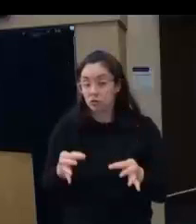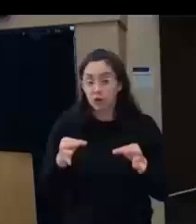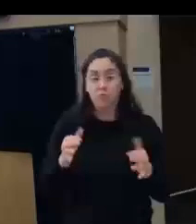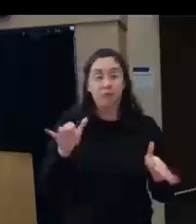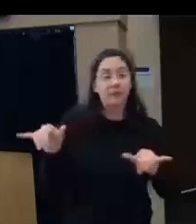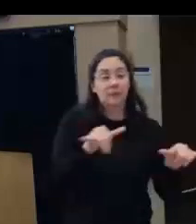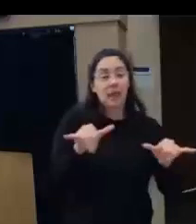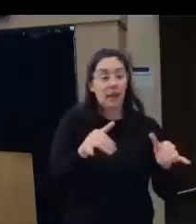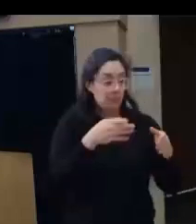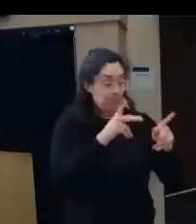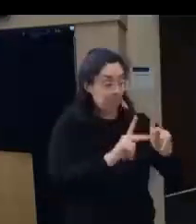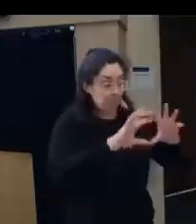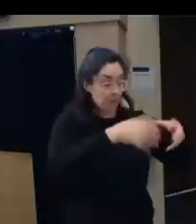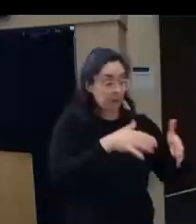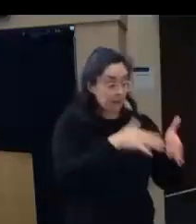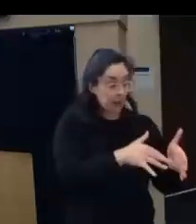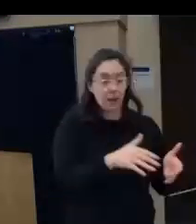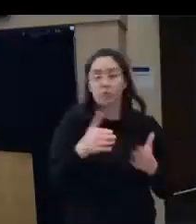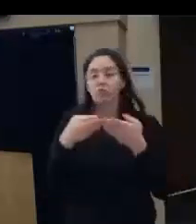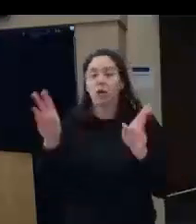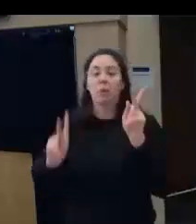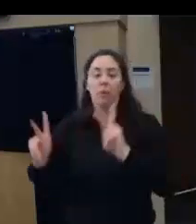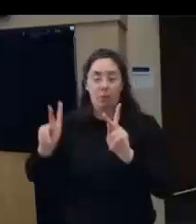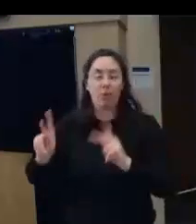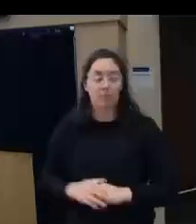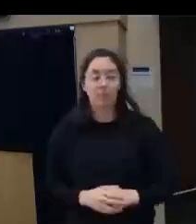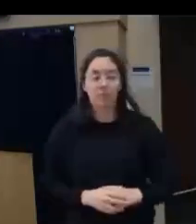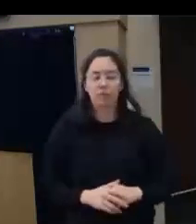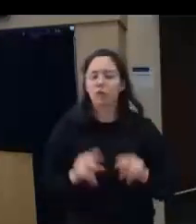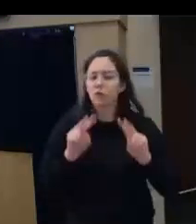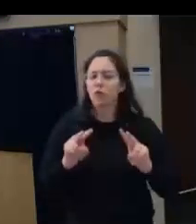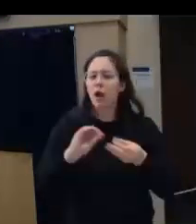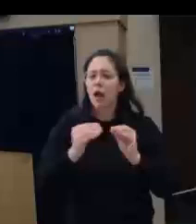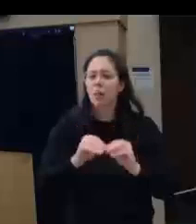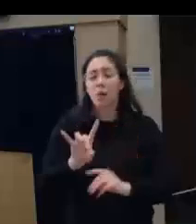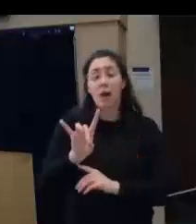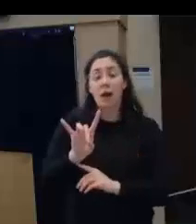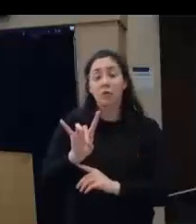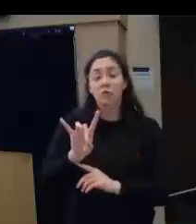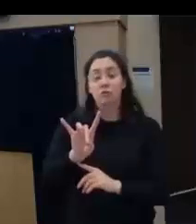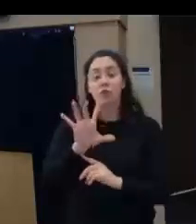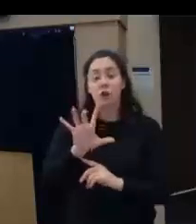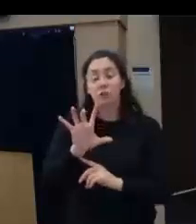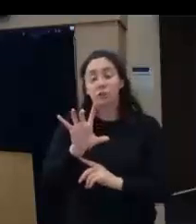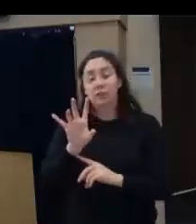population however when you look at the numbers of the 879 patients with late mortality and they